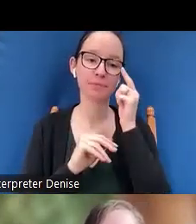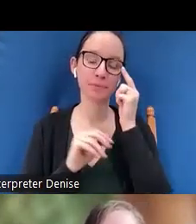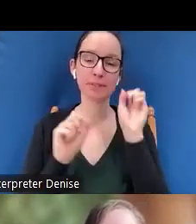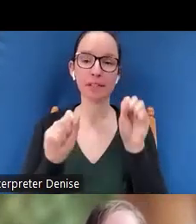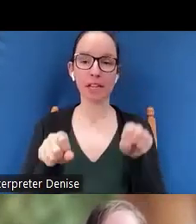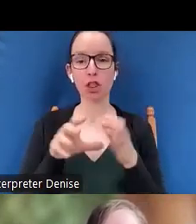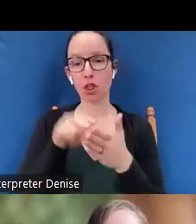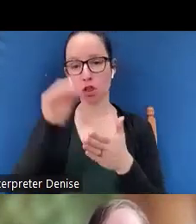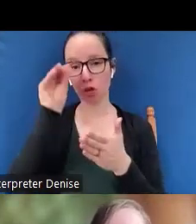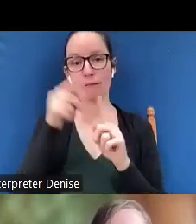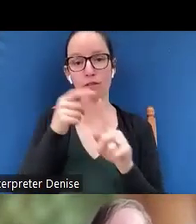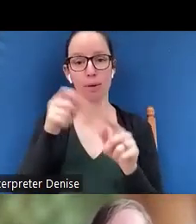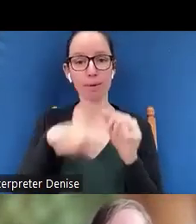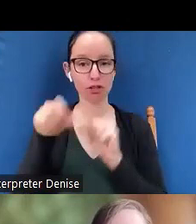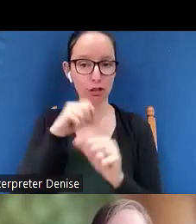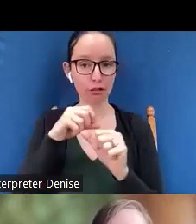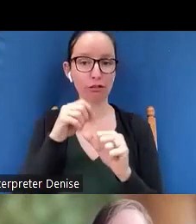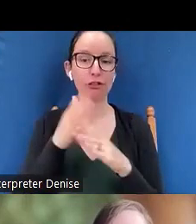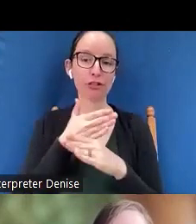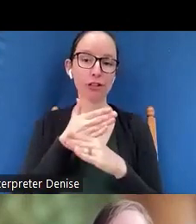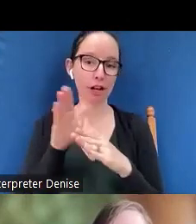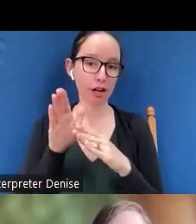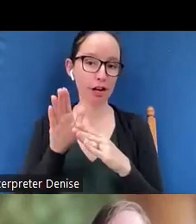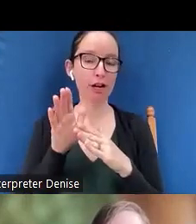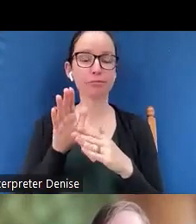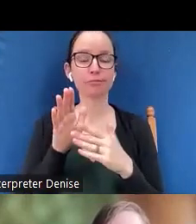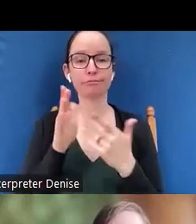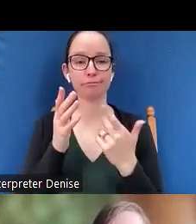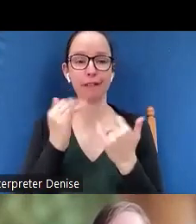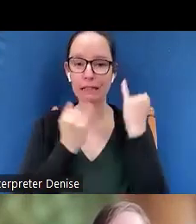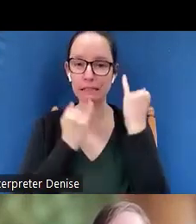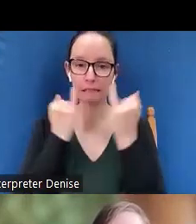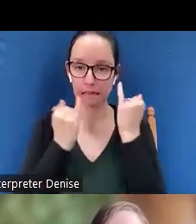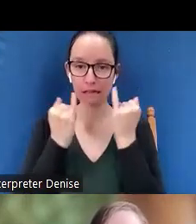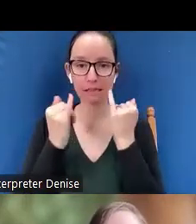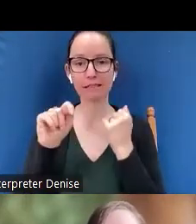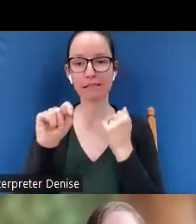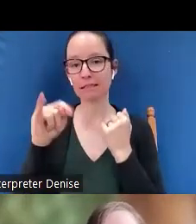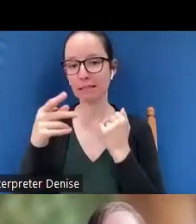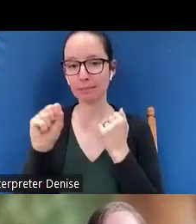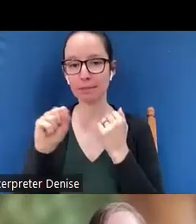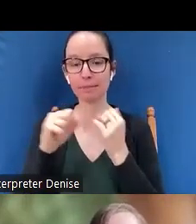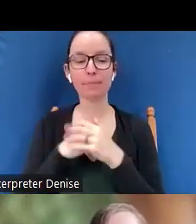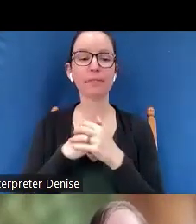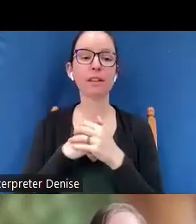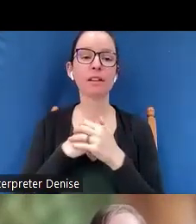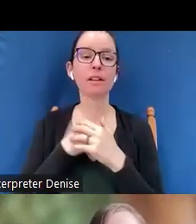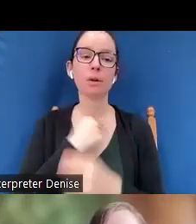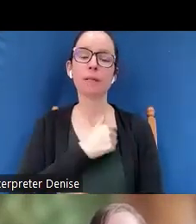Yeah, share tips and tricks and then we tend to participate in some of the program meetings.